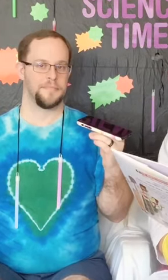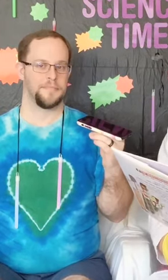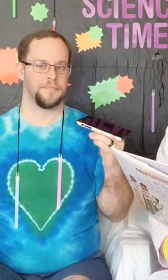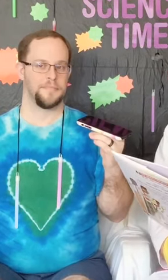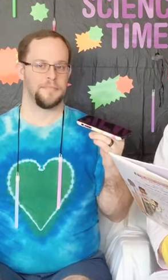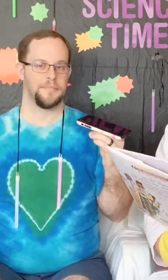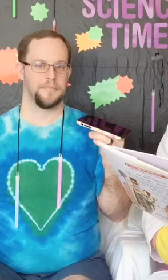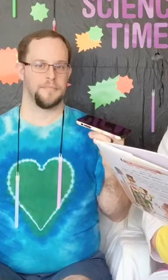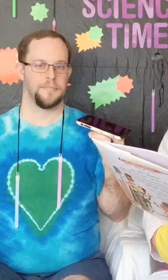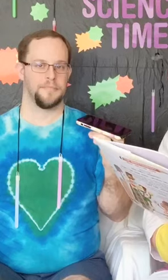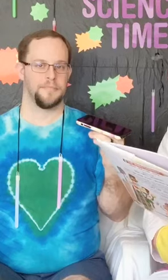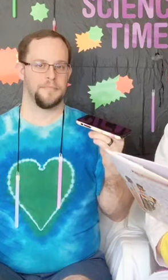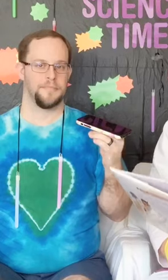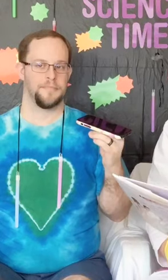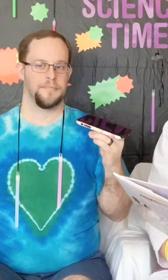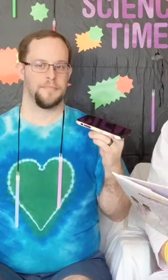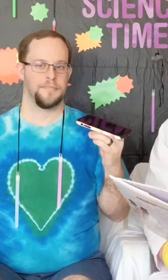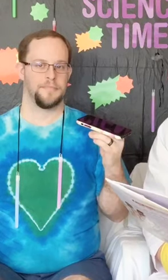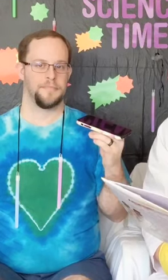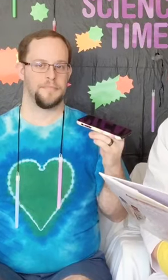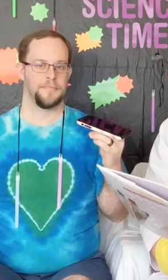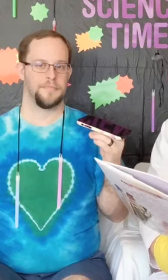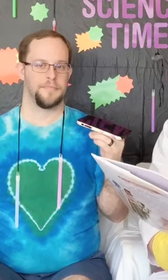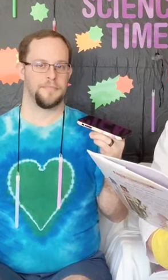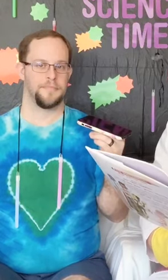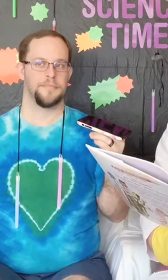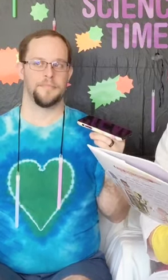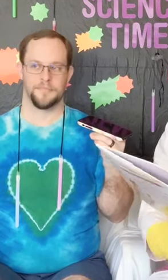She started at why? And then what? How? And when?